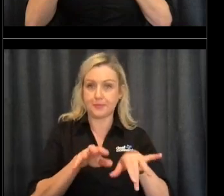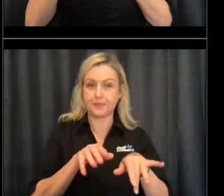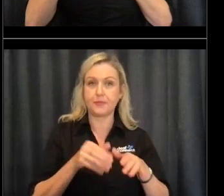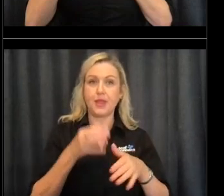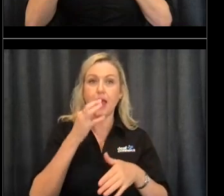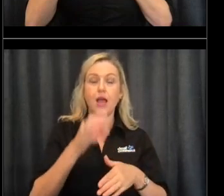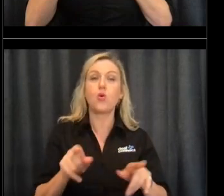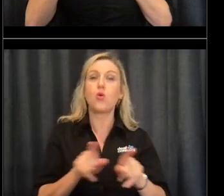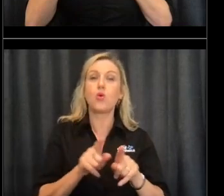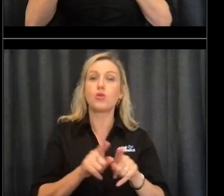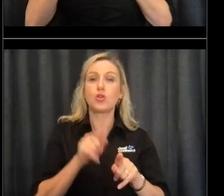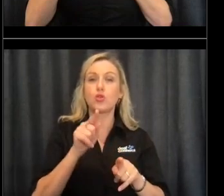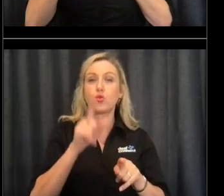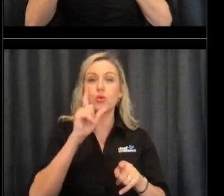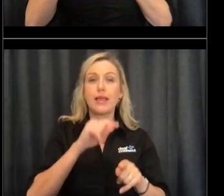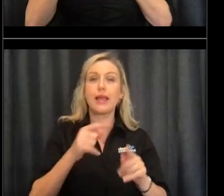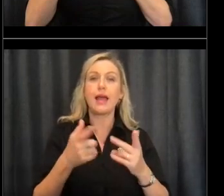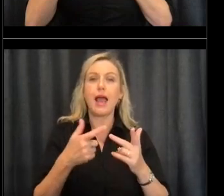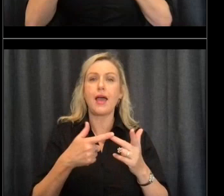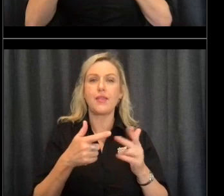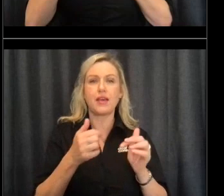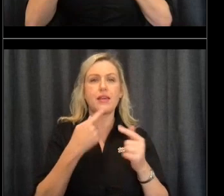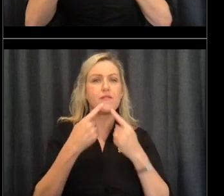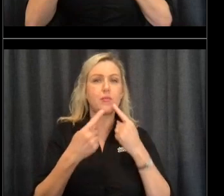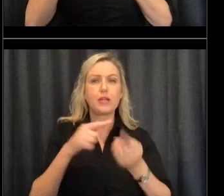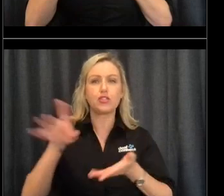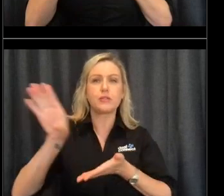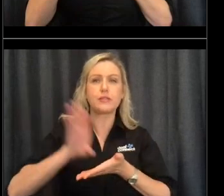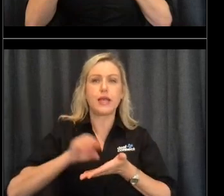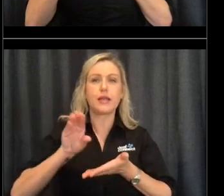So just in your tool bar you'll see the hand-outs section.